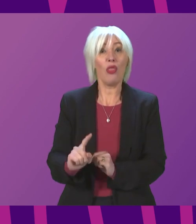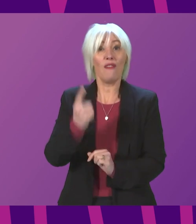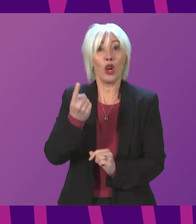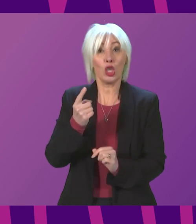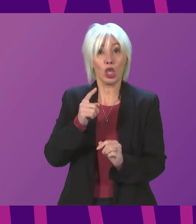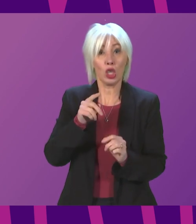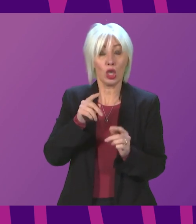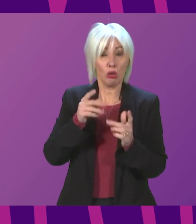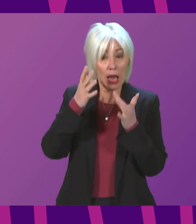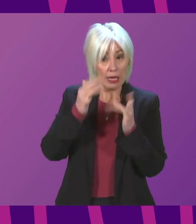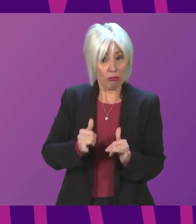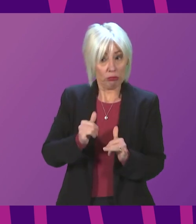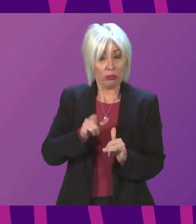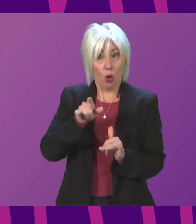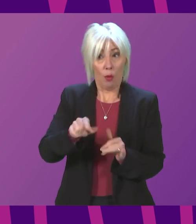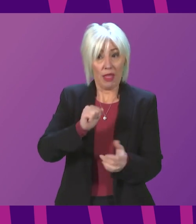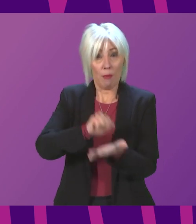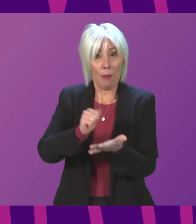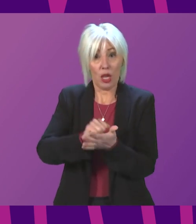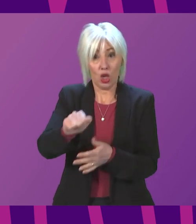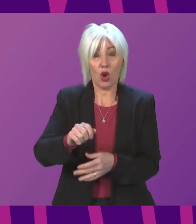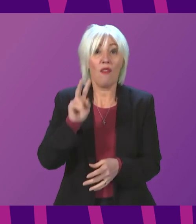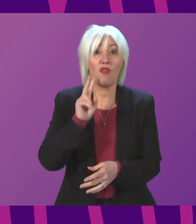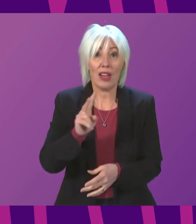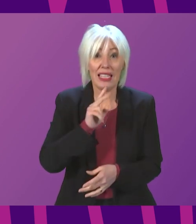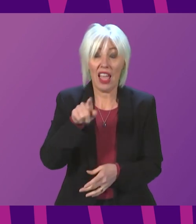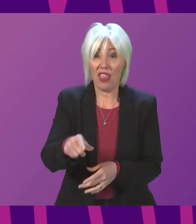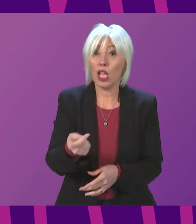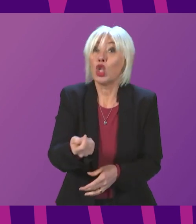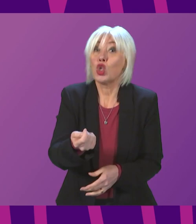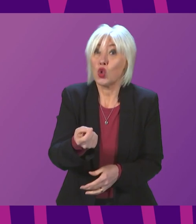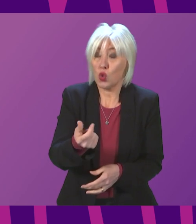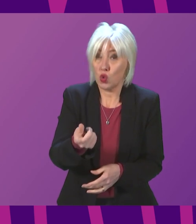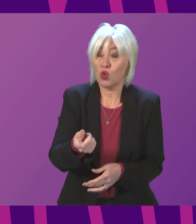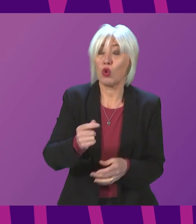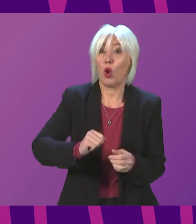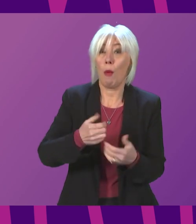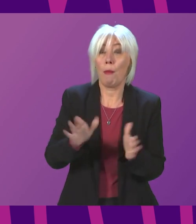published on Friday, as soon as Public Health Scotland considers that it is in a sufficiently robust state.